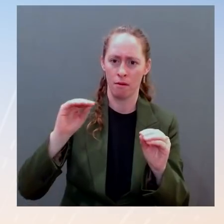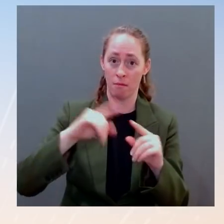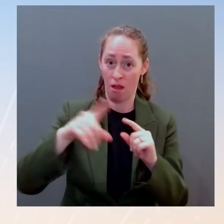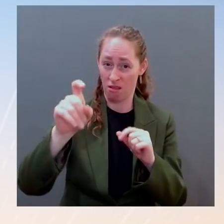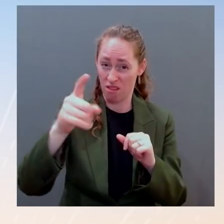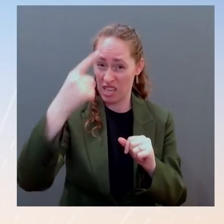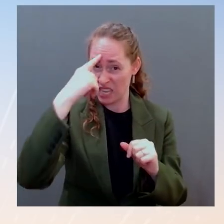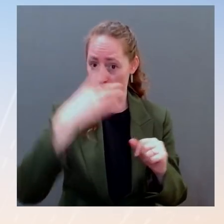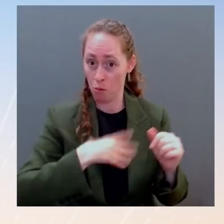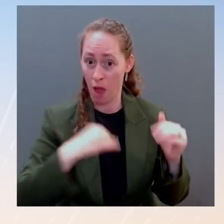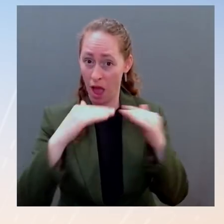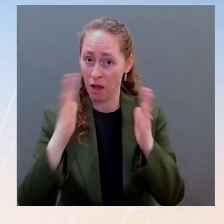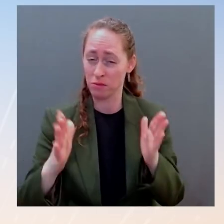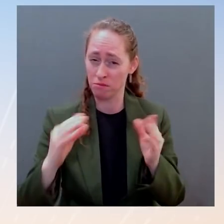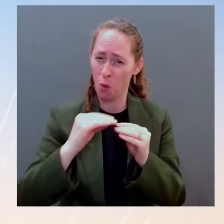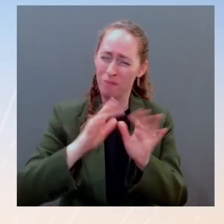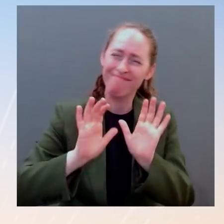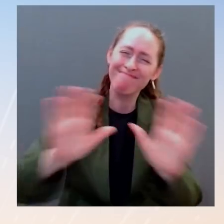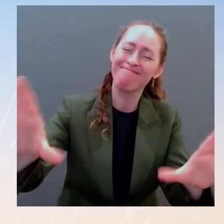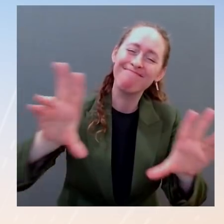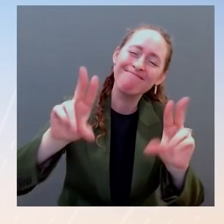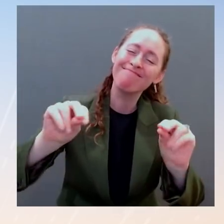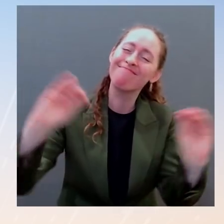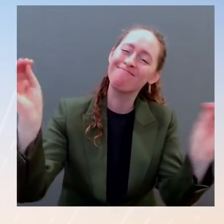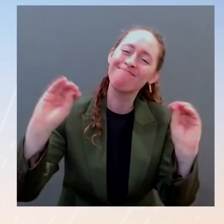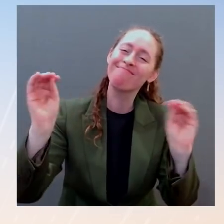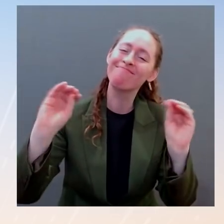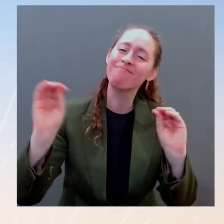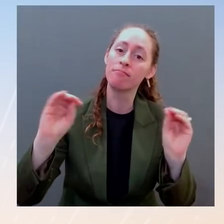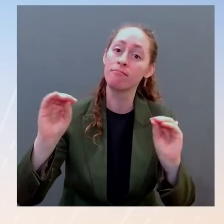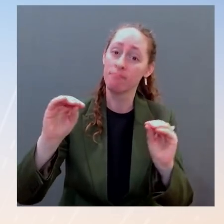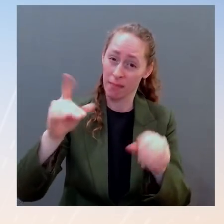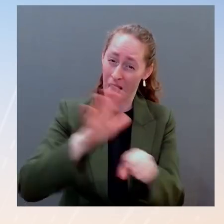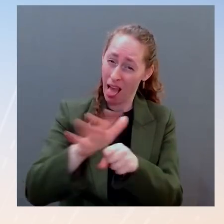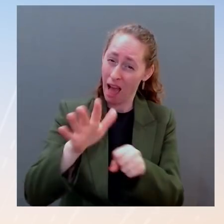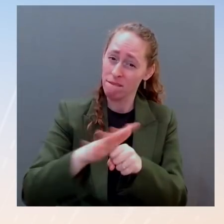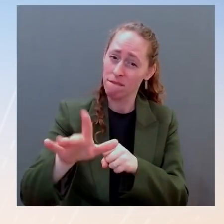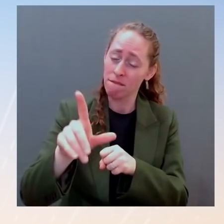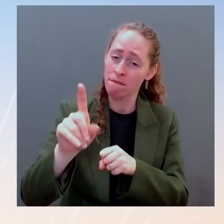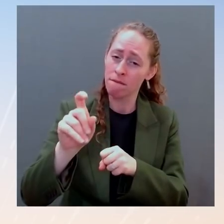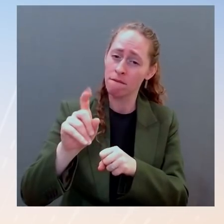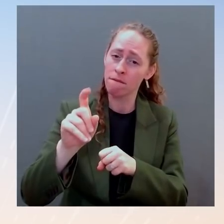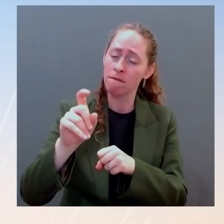to the former President's hold over factions of the Republican Party, not facts. Go ahead. The Press: Thank you so much, Jen.